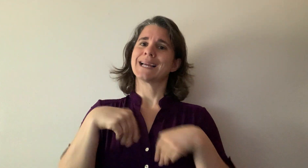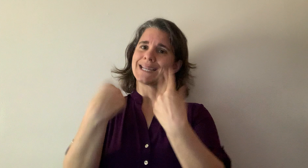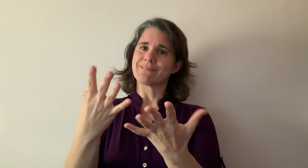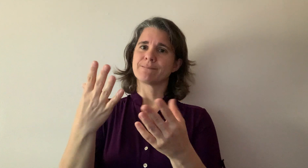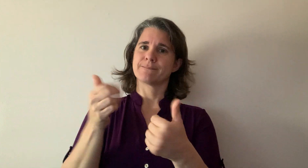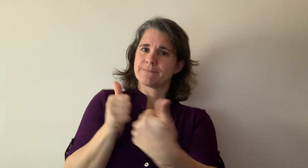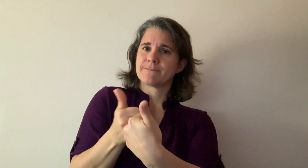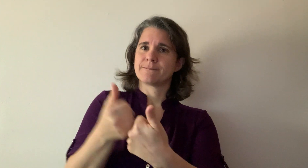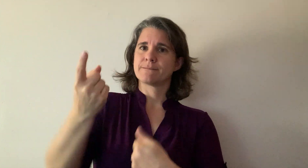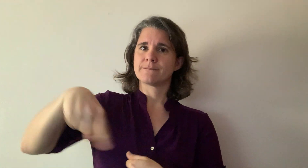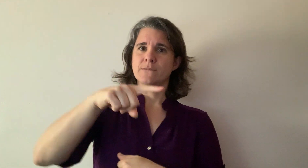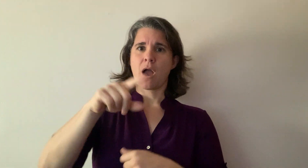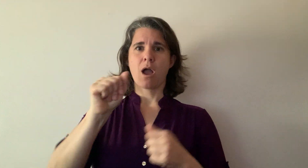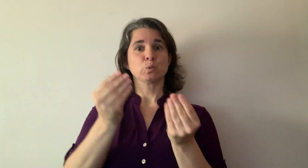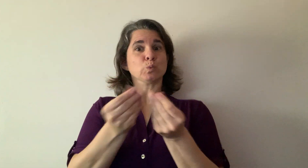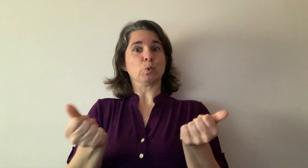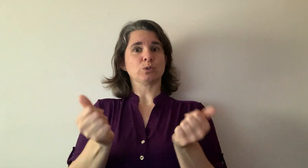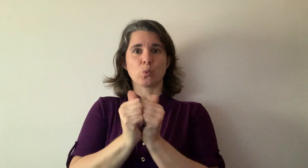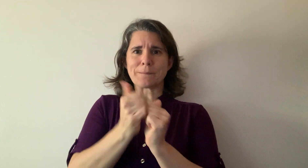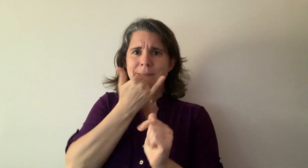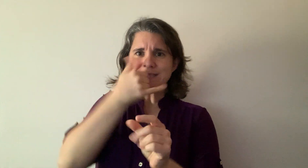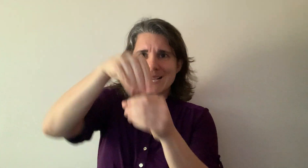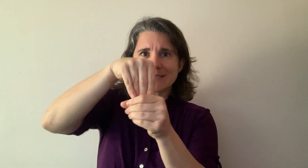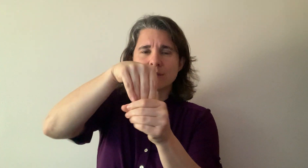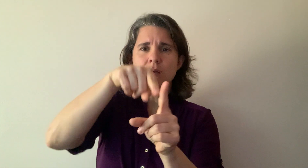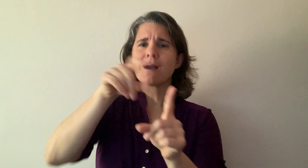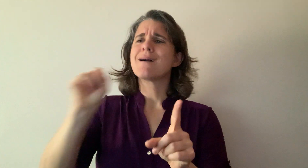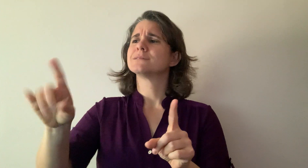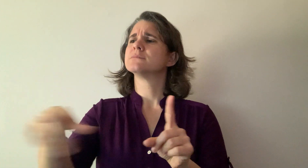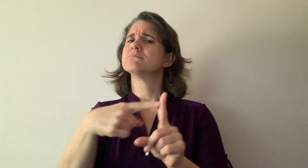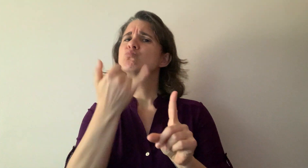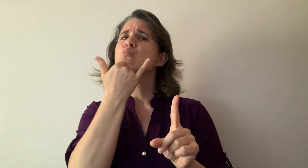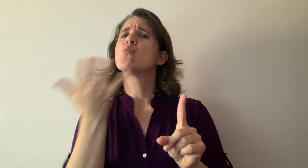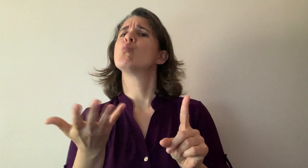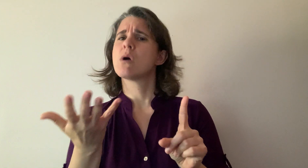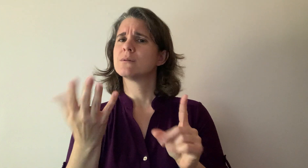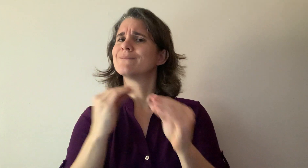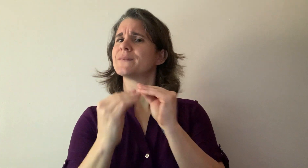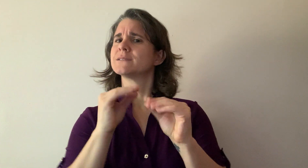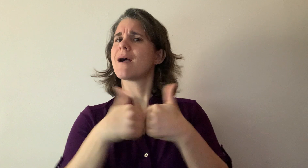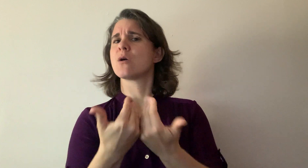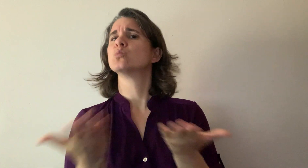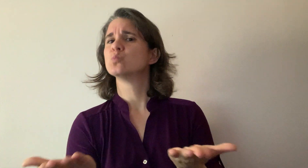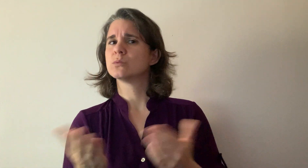Or give them a solution with a mistake in it and ask them to find the mistake and fix it.